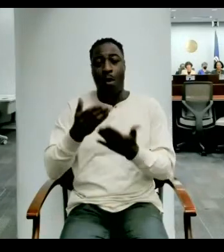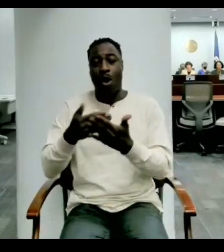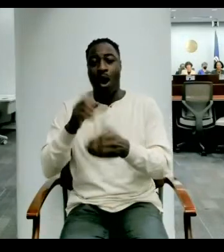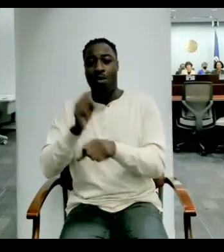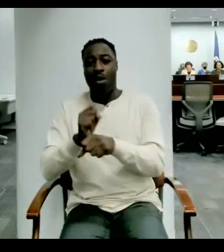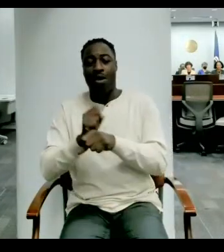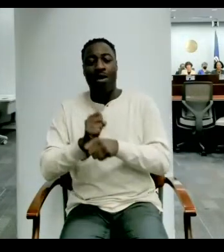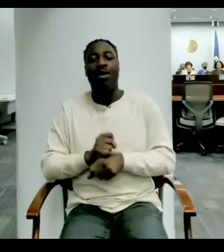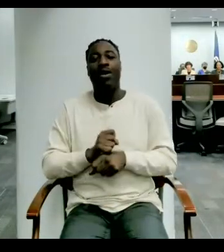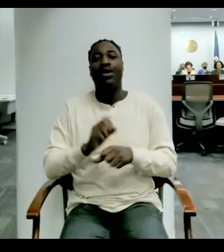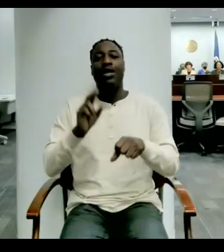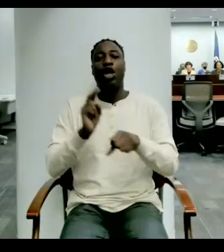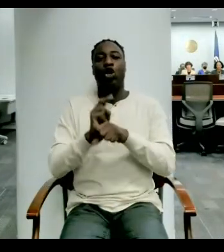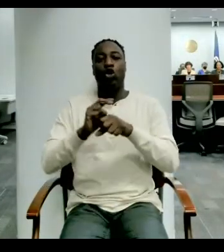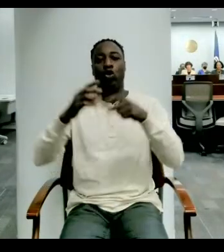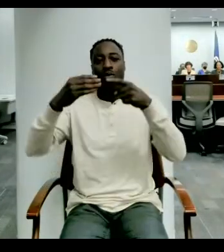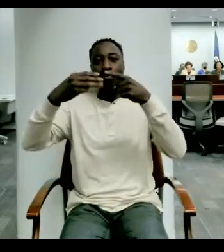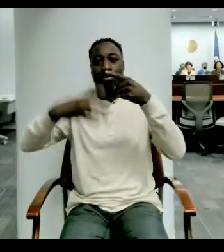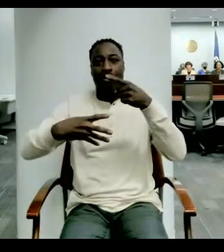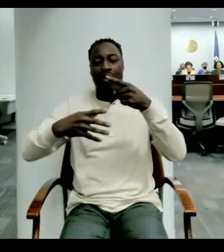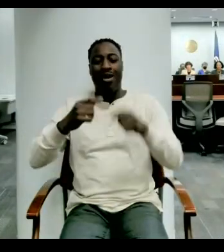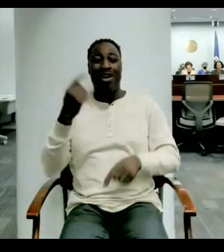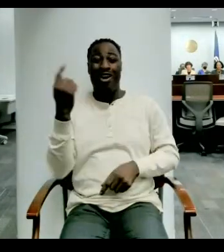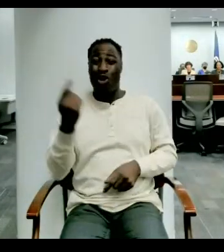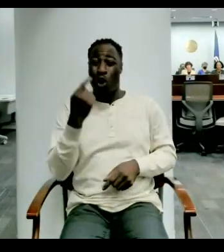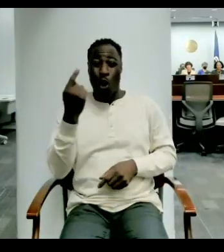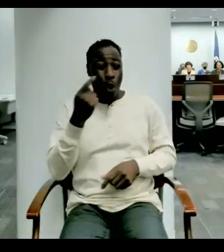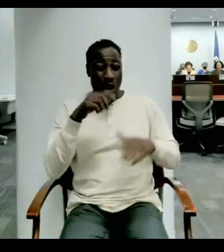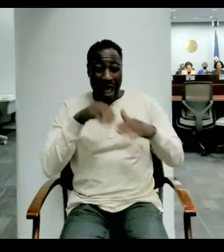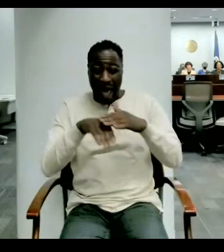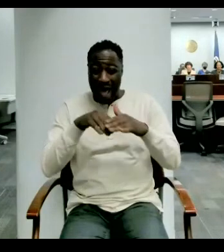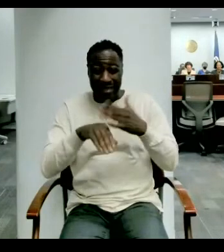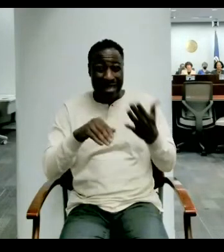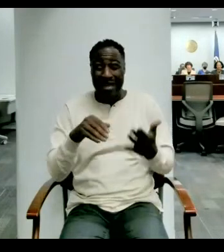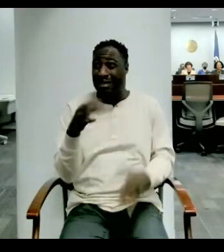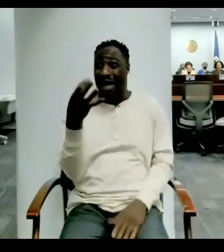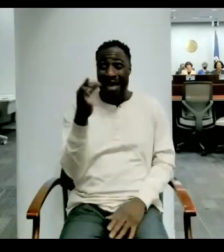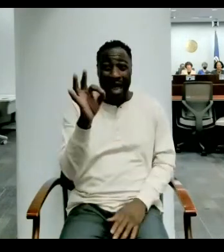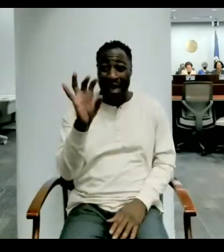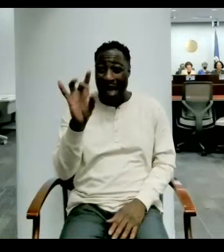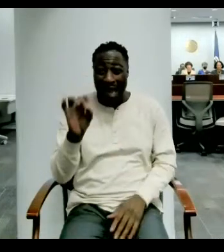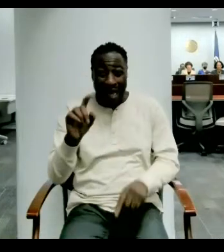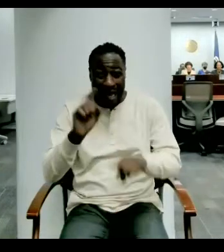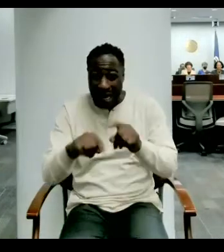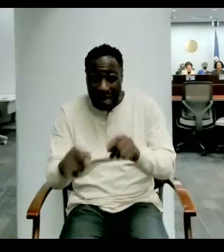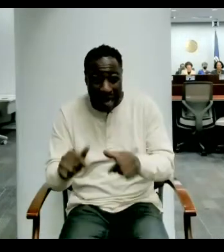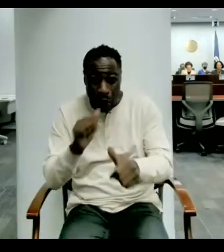menus that only go back to a certain year, say 1980. Therefore, excluding older applicants.